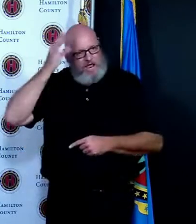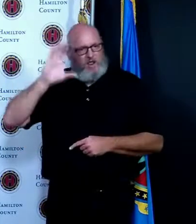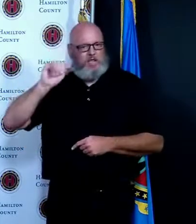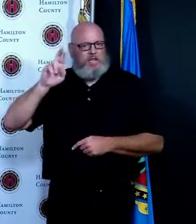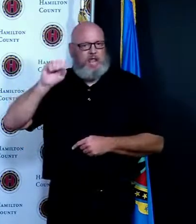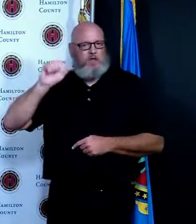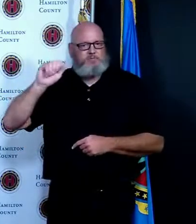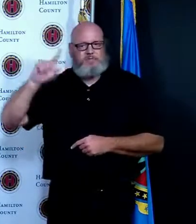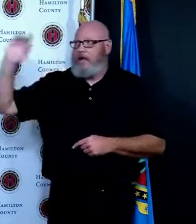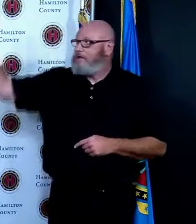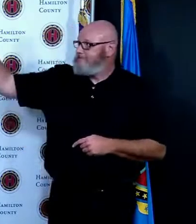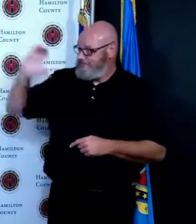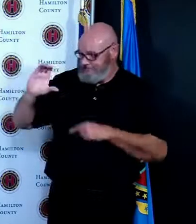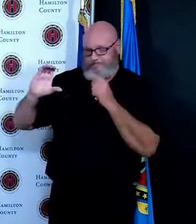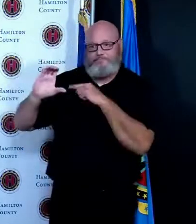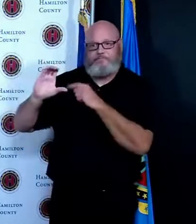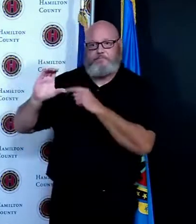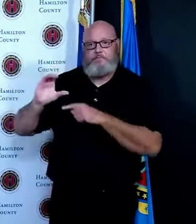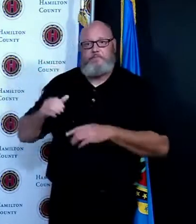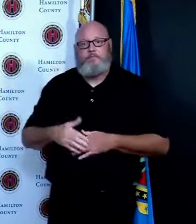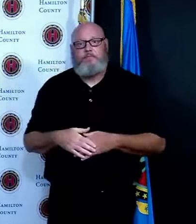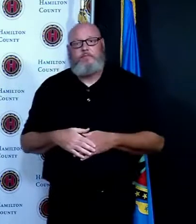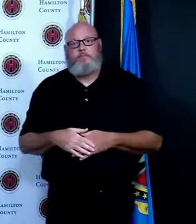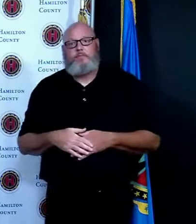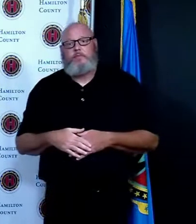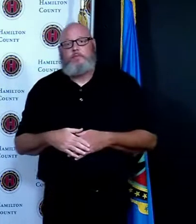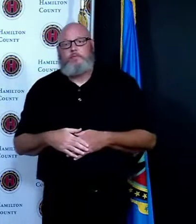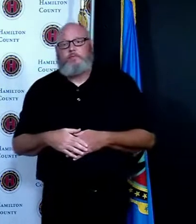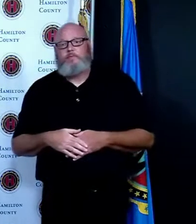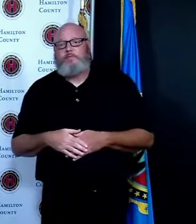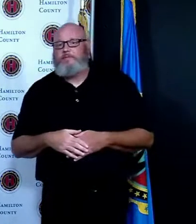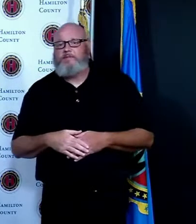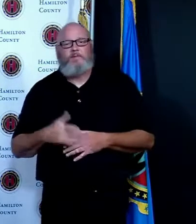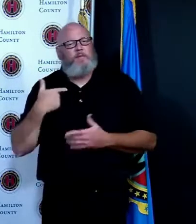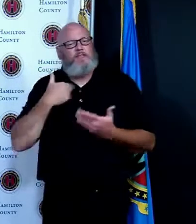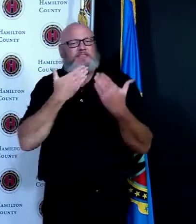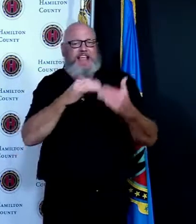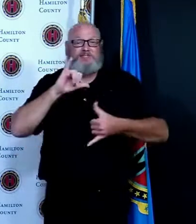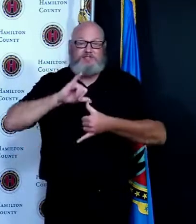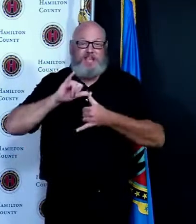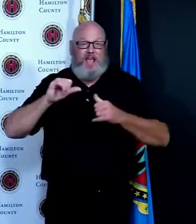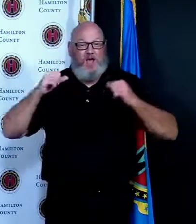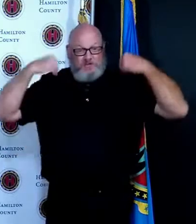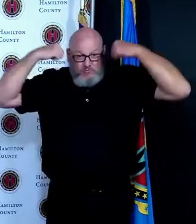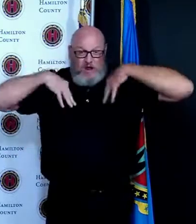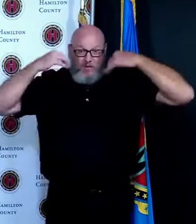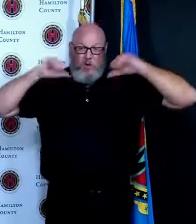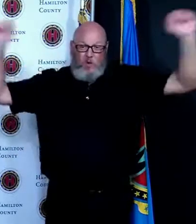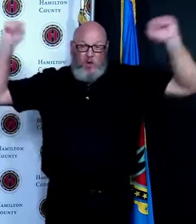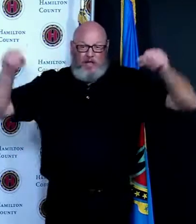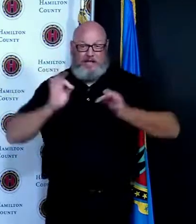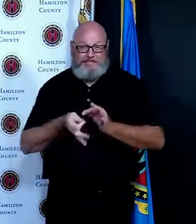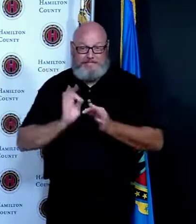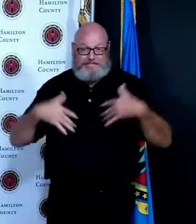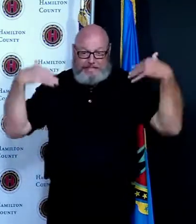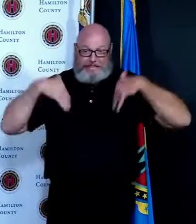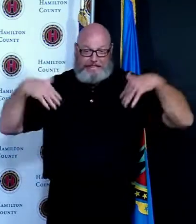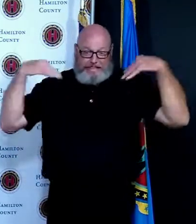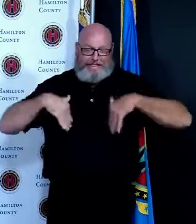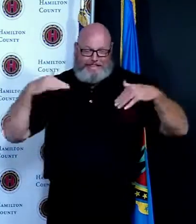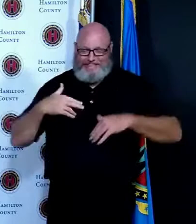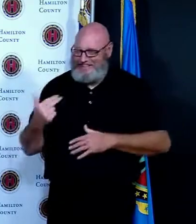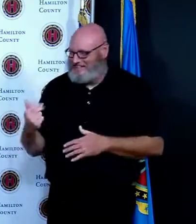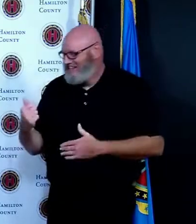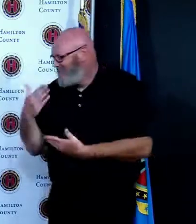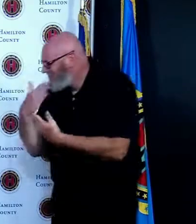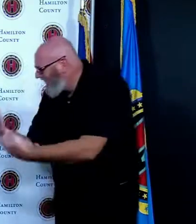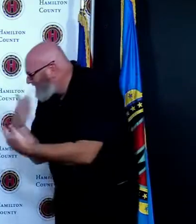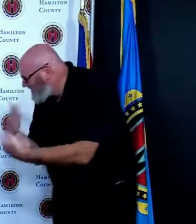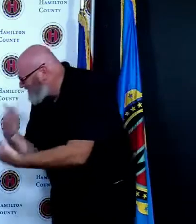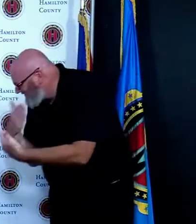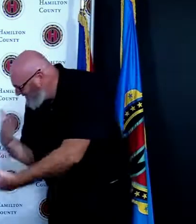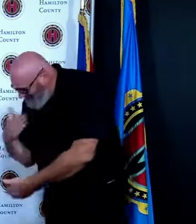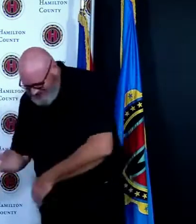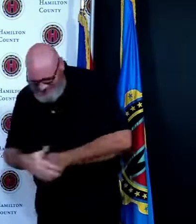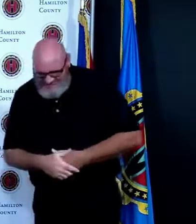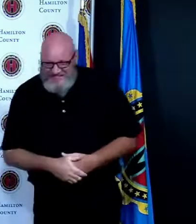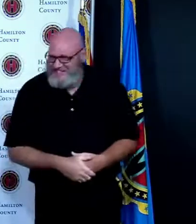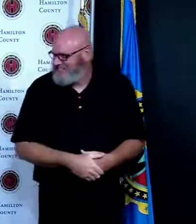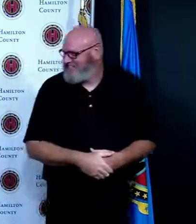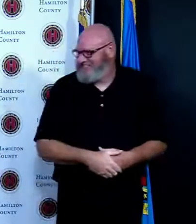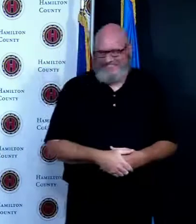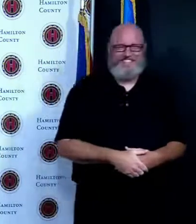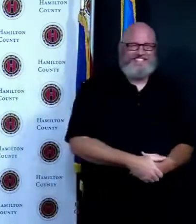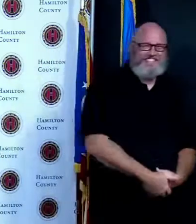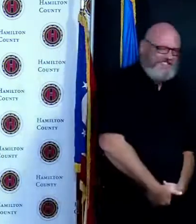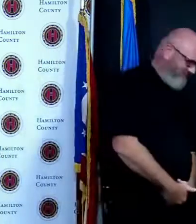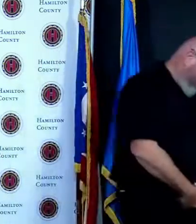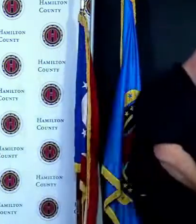bit of a workout again today so thank you all for joining we'll be back next week